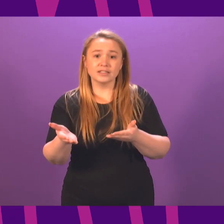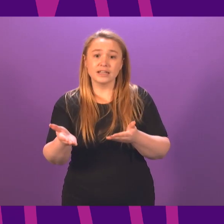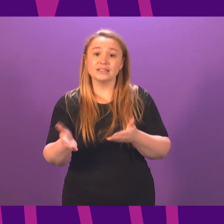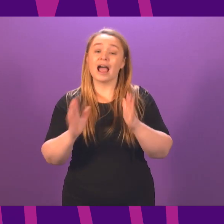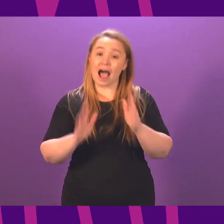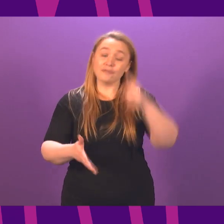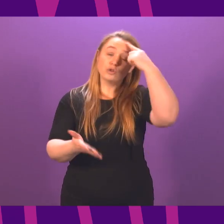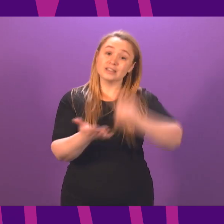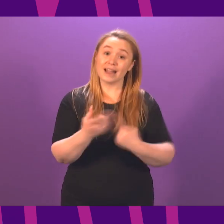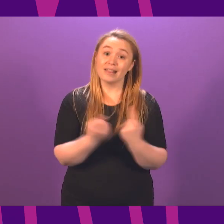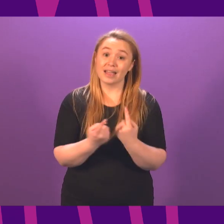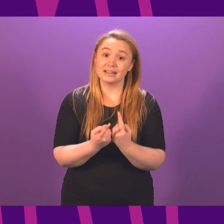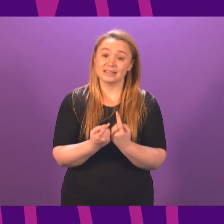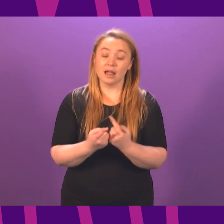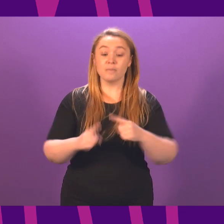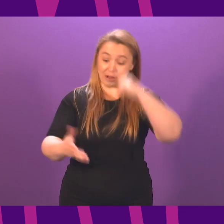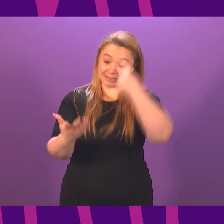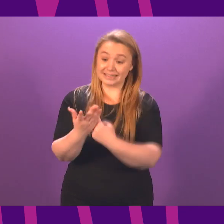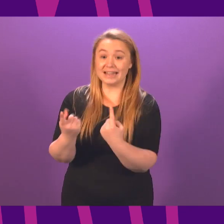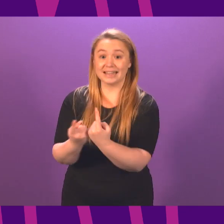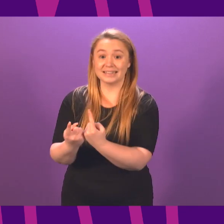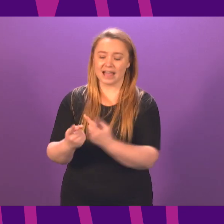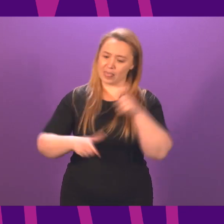in that case, we often find that the decision gets criticised, because it appears to be